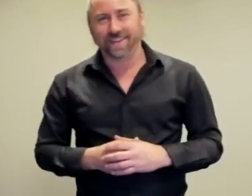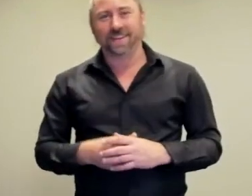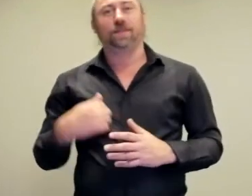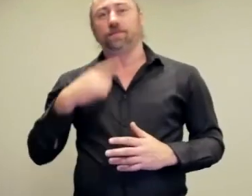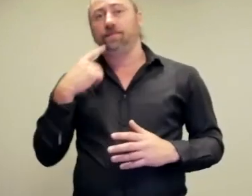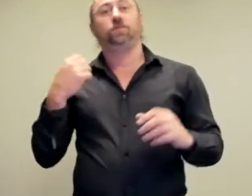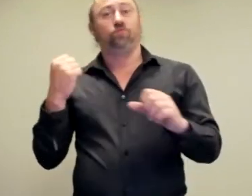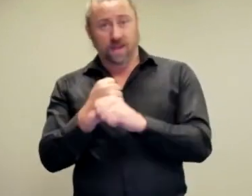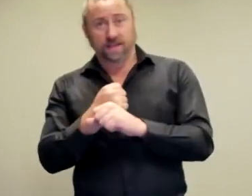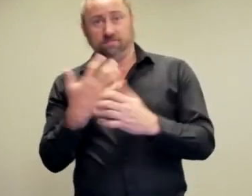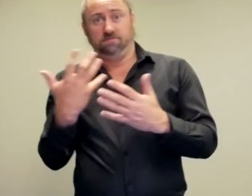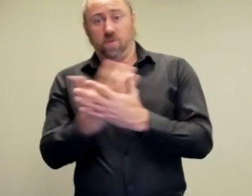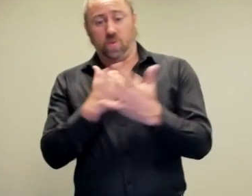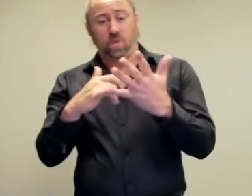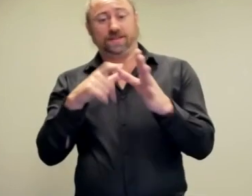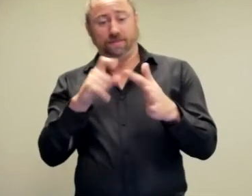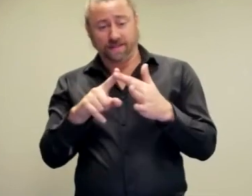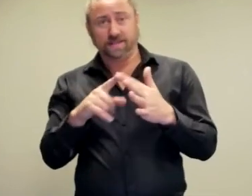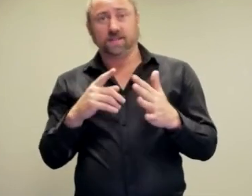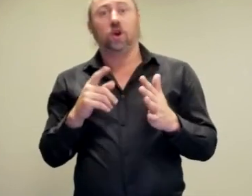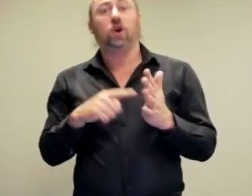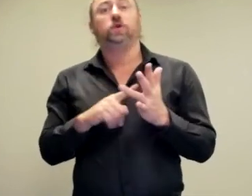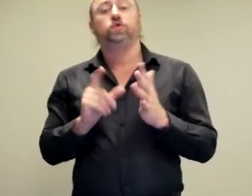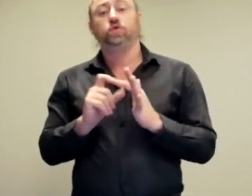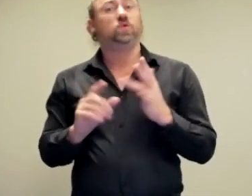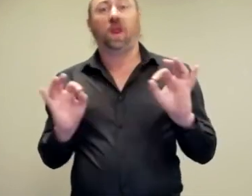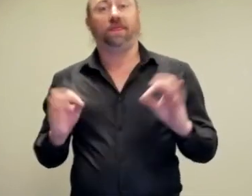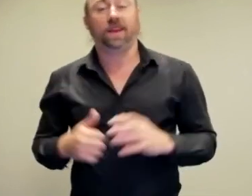and not talking. That's my plan once this project is over.